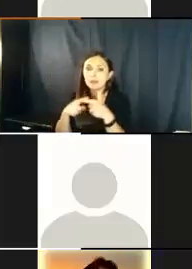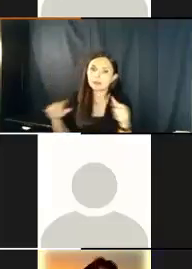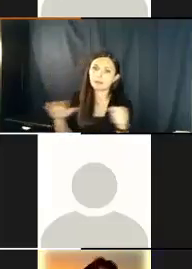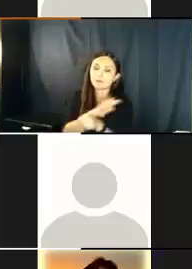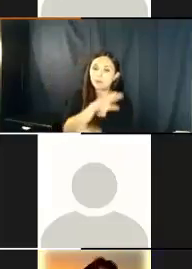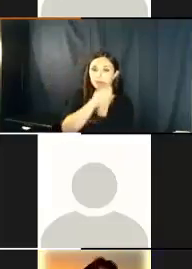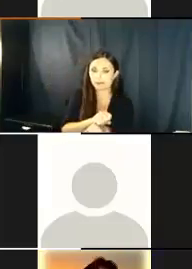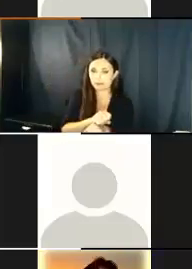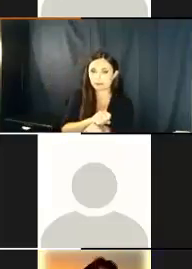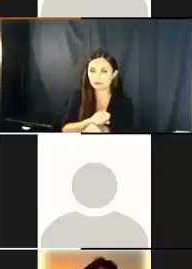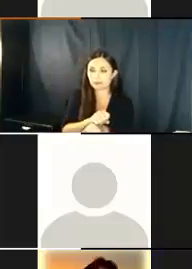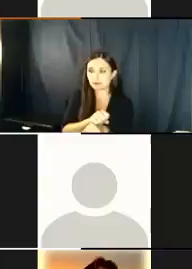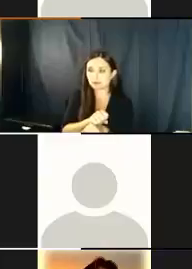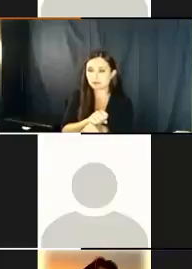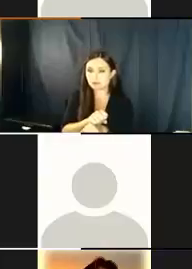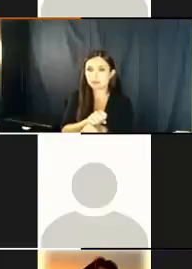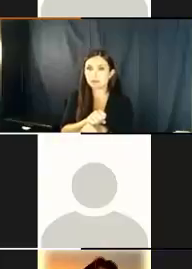That's a great question.